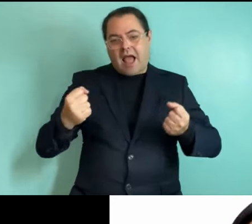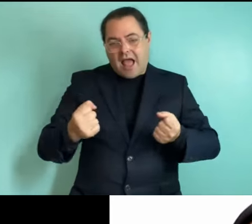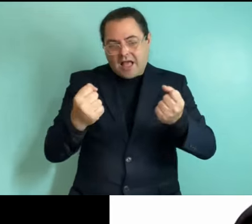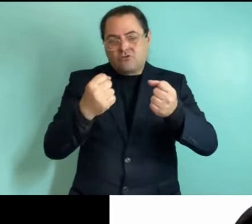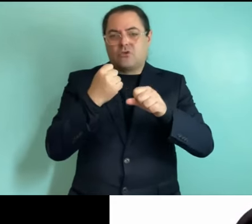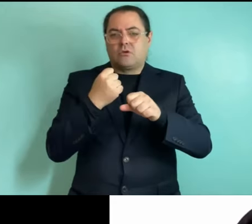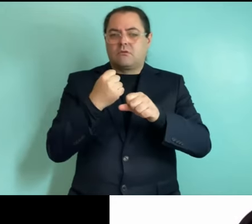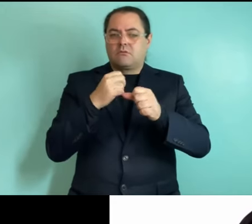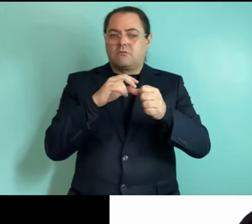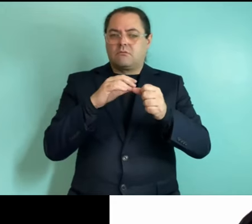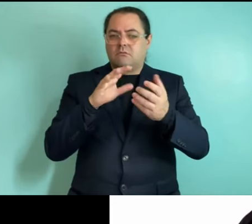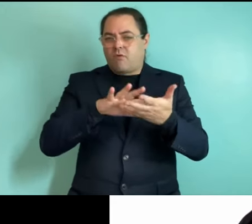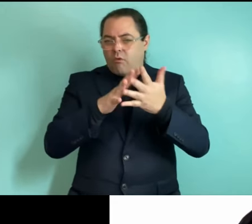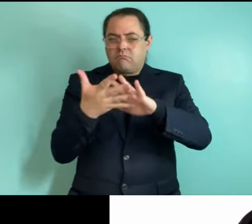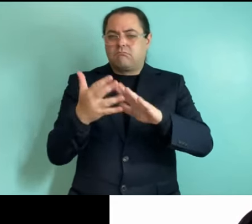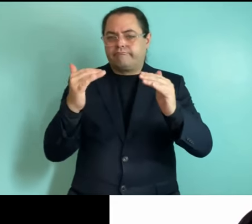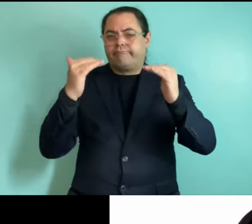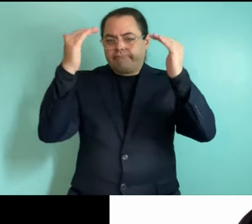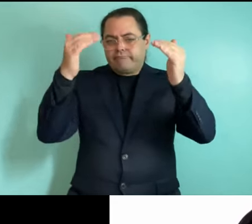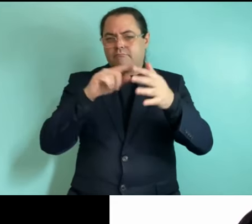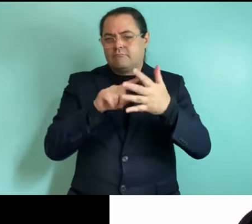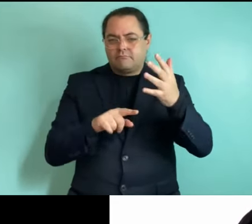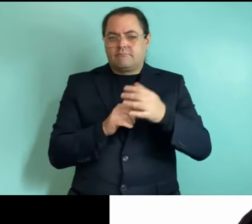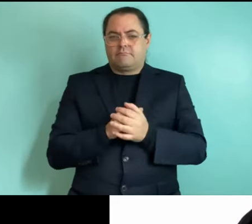and better places forbidden forbidden inclusion and not like listening to person trained in